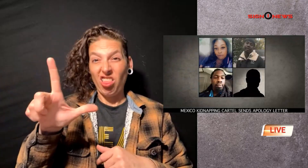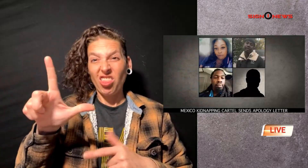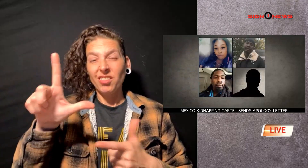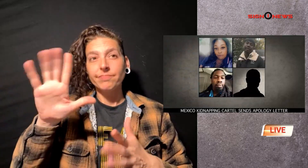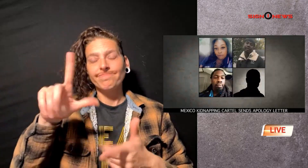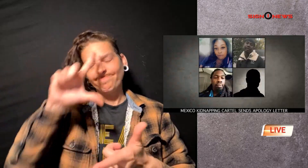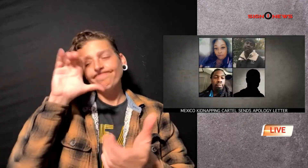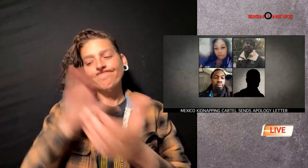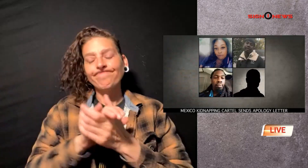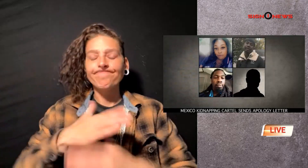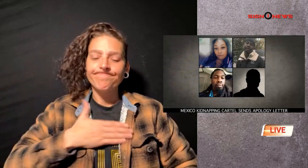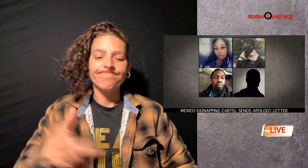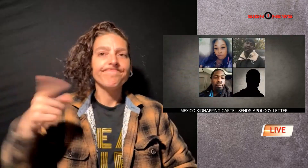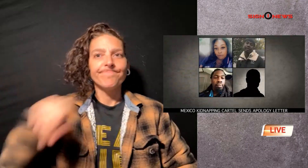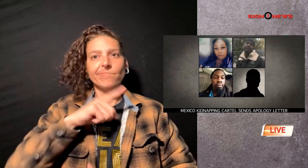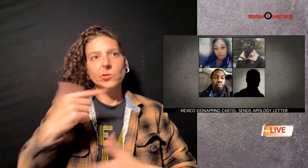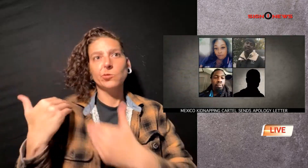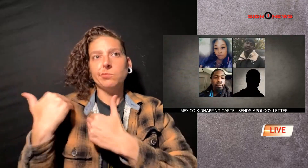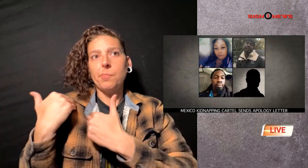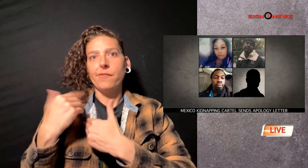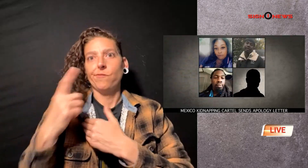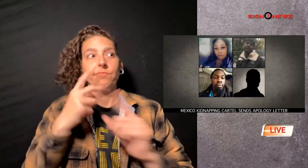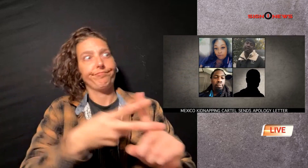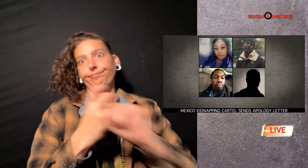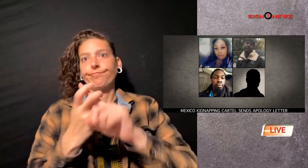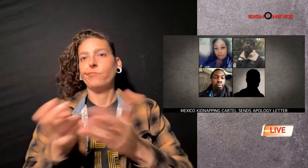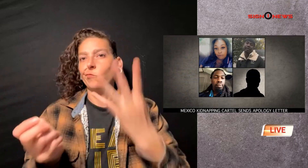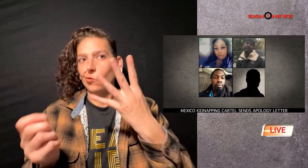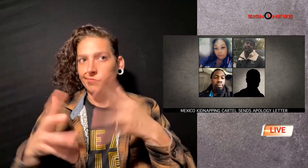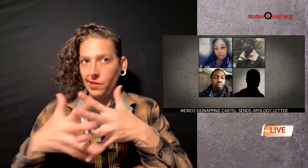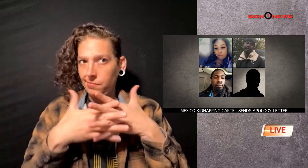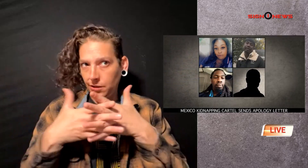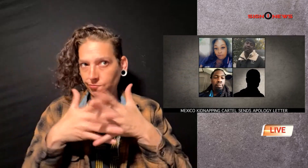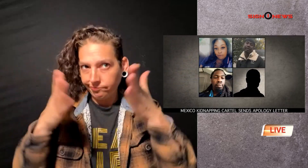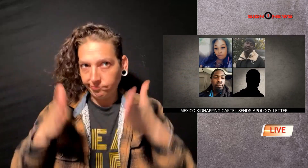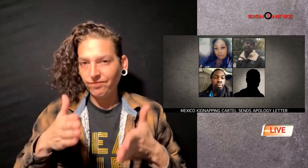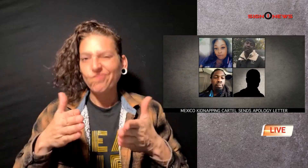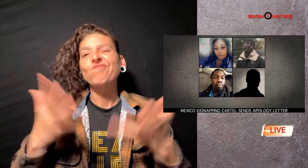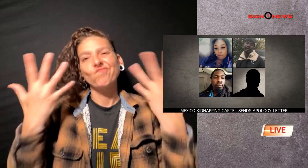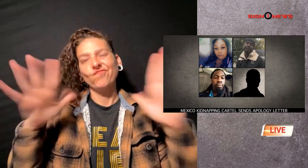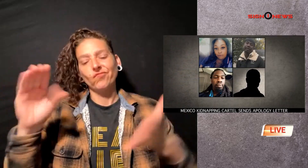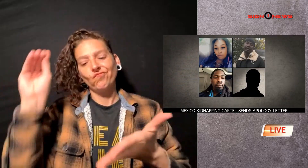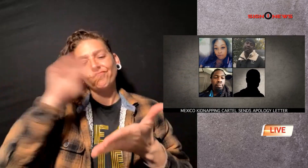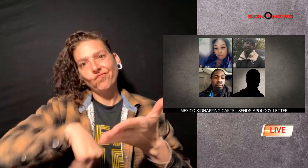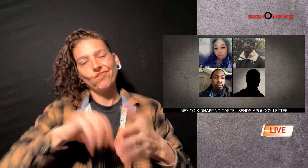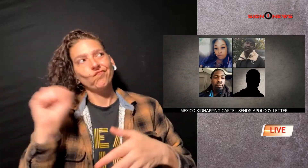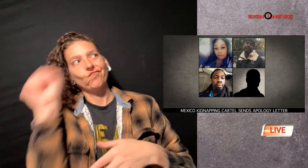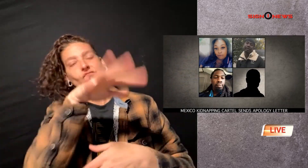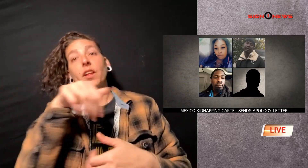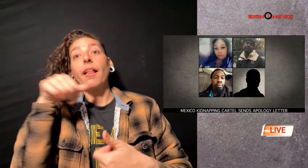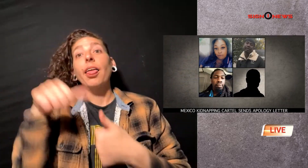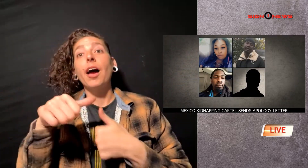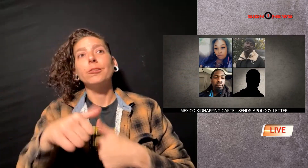the Mexican cartel believed to be responsible for kidnapping four Americans has issued a letter of apology